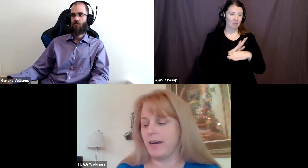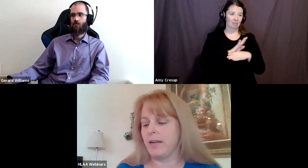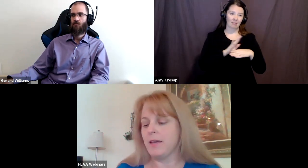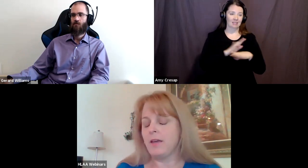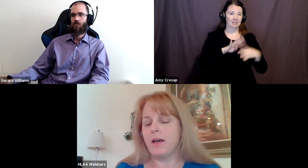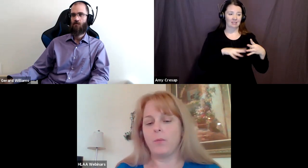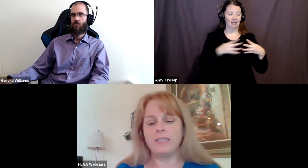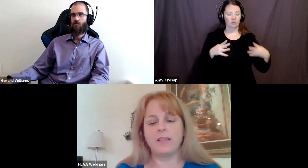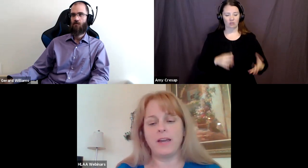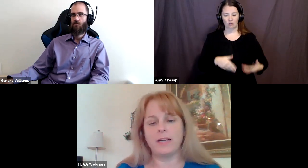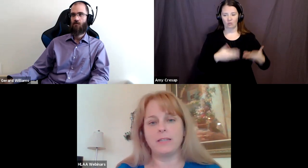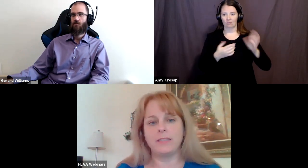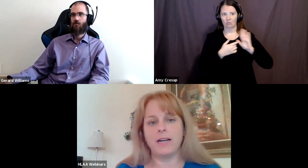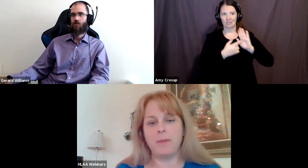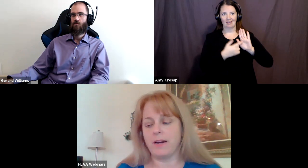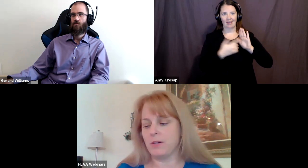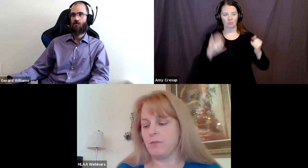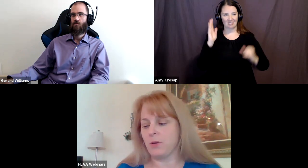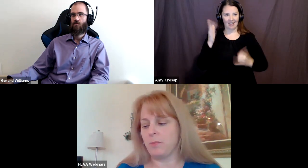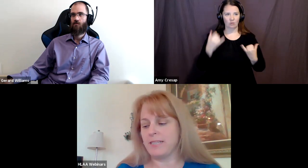today. We need to thank Deanna Baker for her amazing